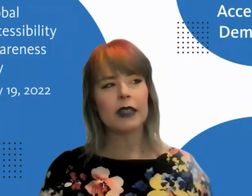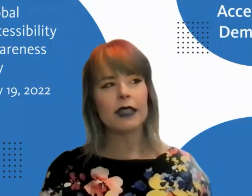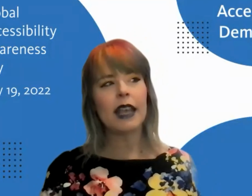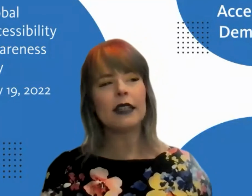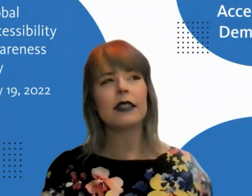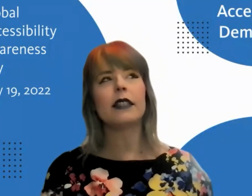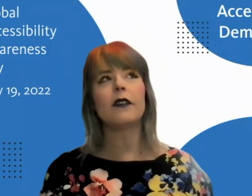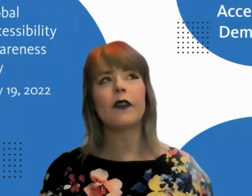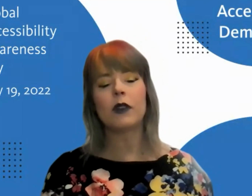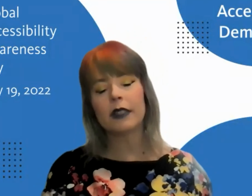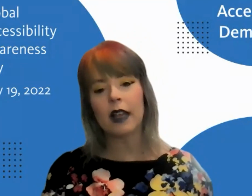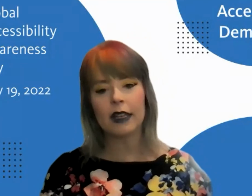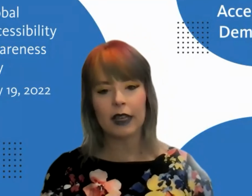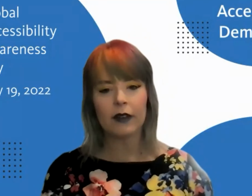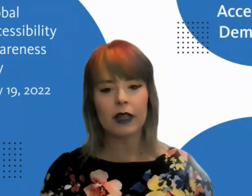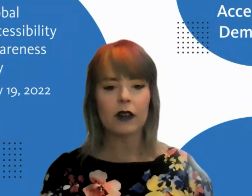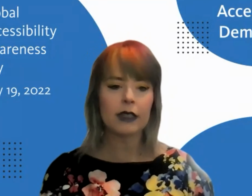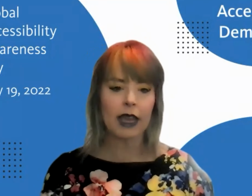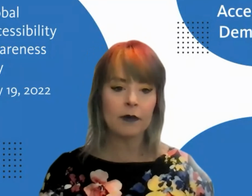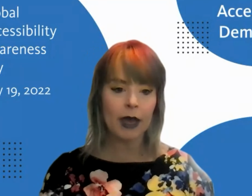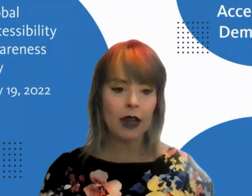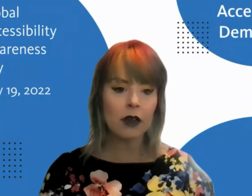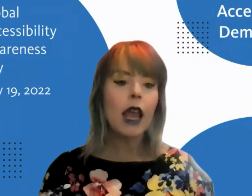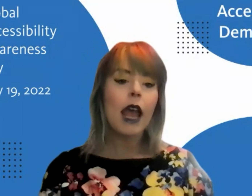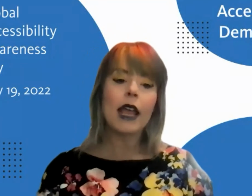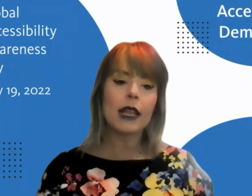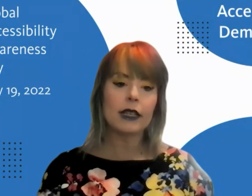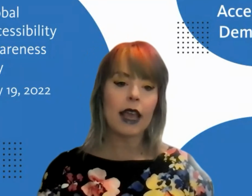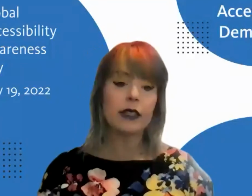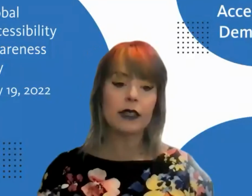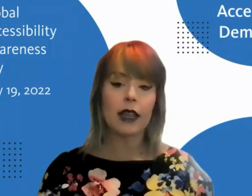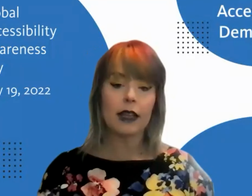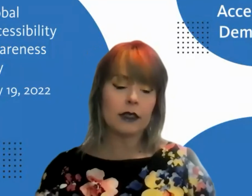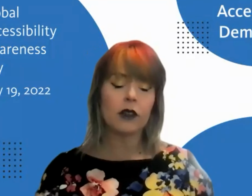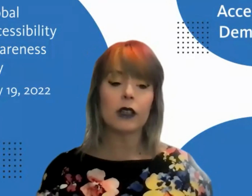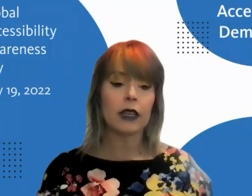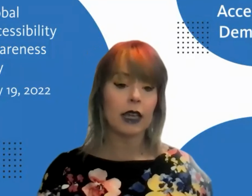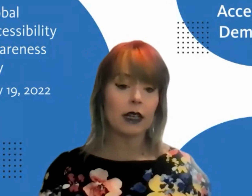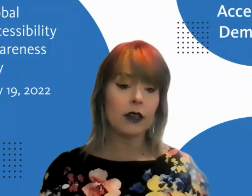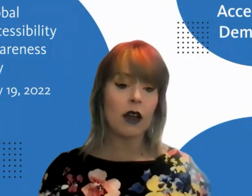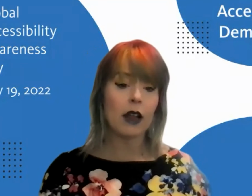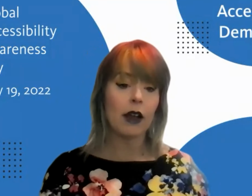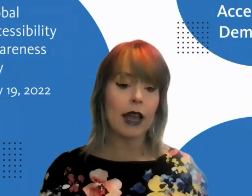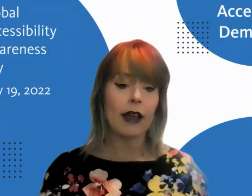The tendency is to focus on hearing or sight impaired, and that's certainly not